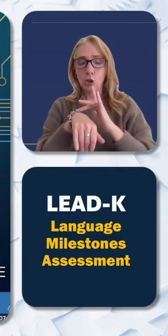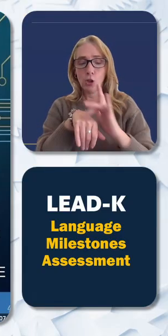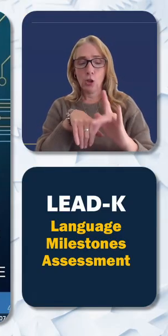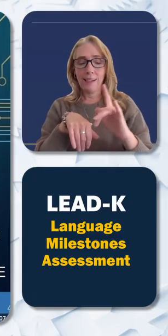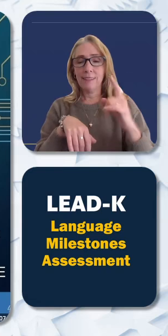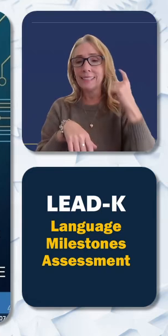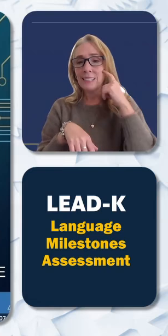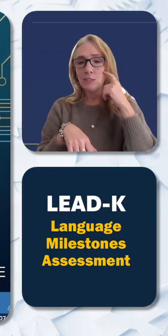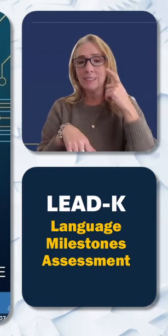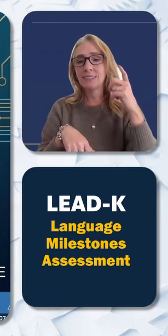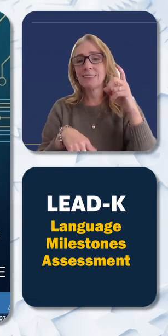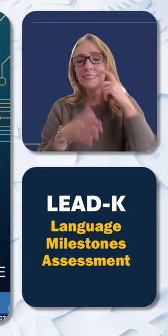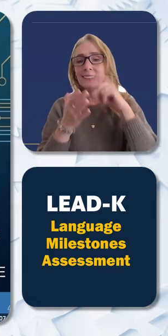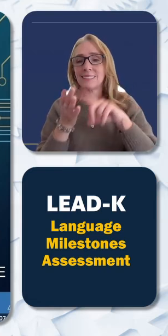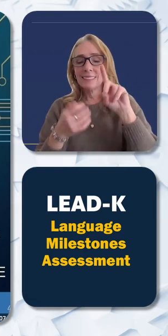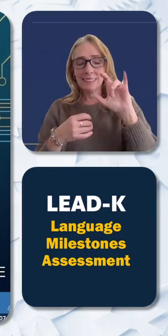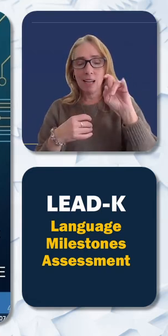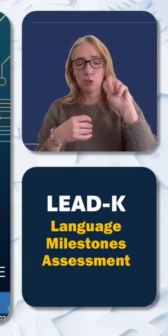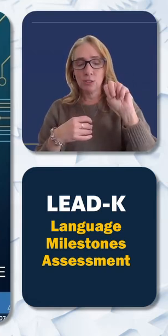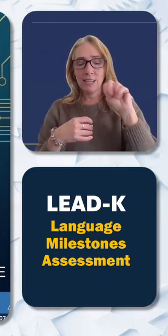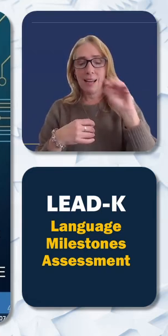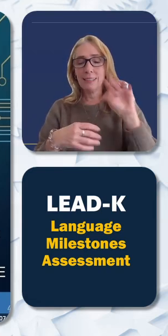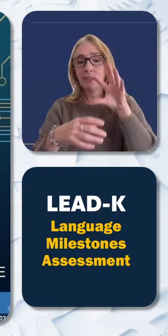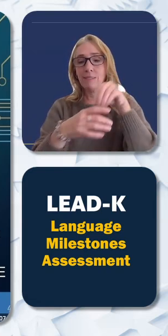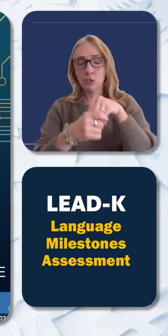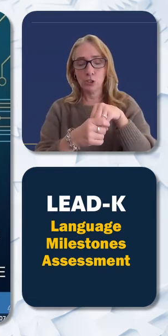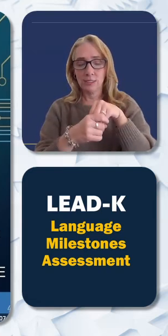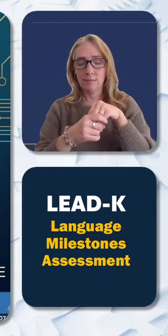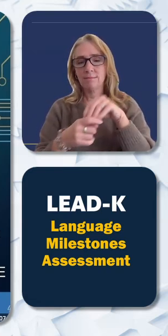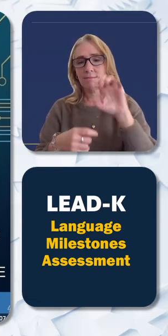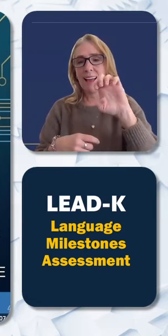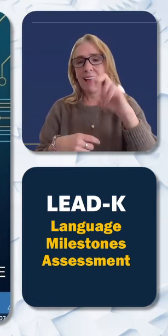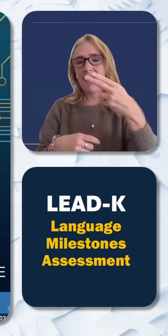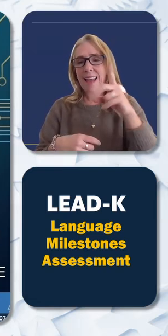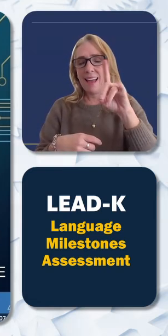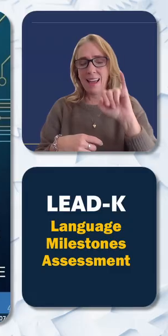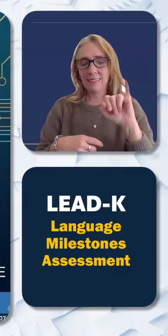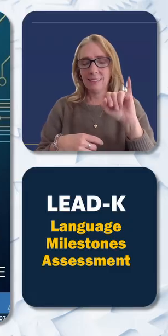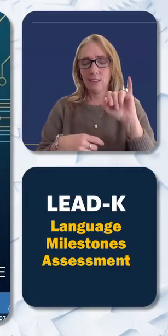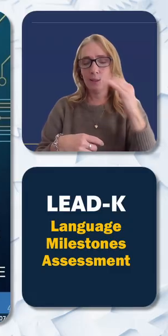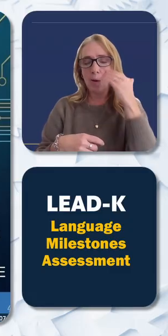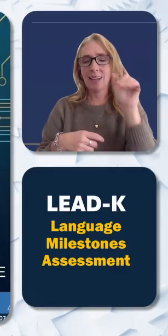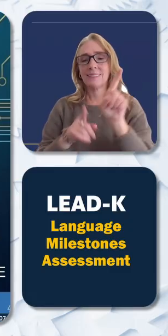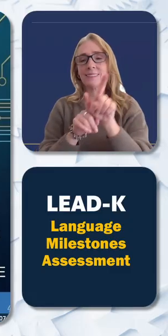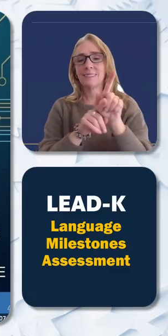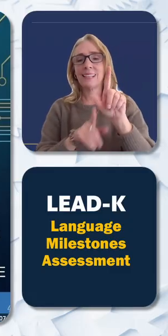co-coordinated California's Early Hearing Detection and Intervention, also known as the